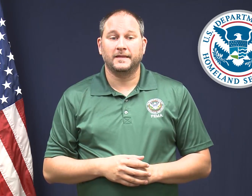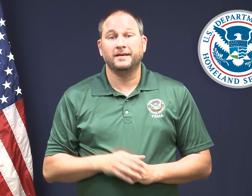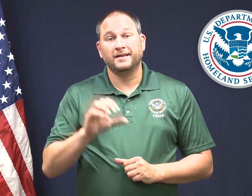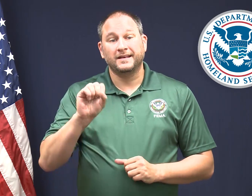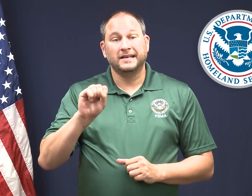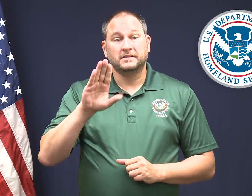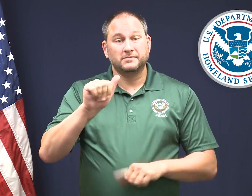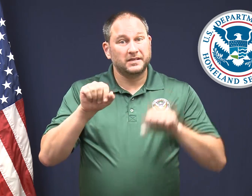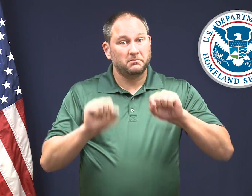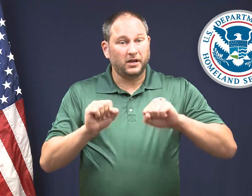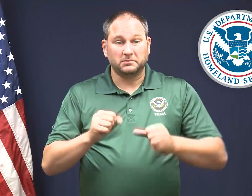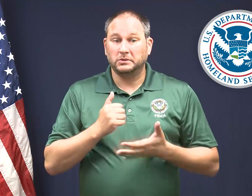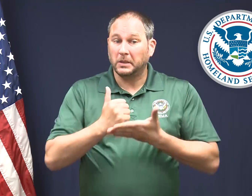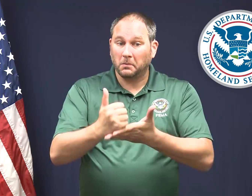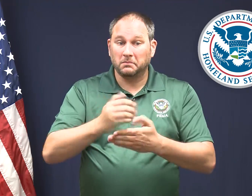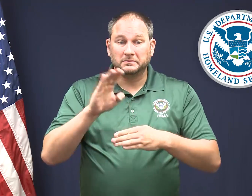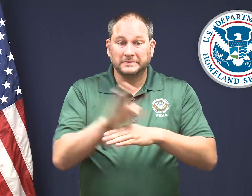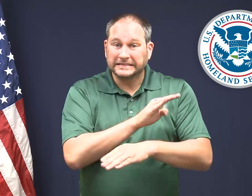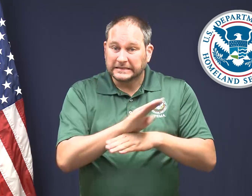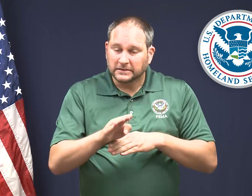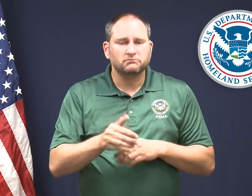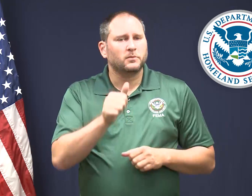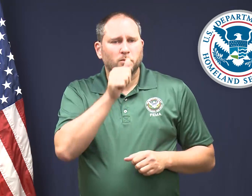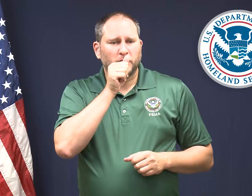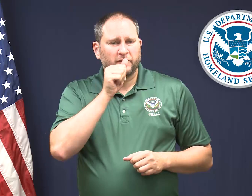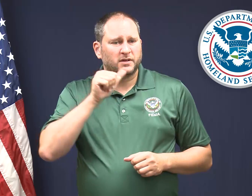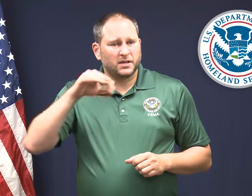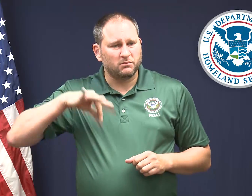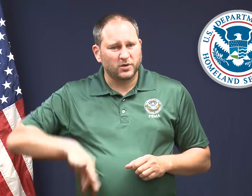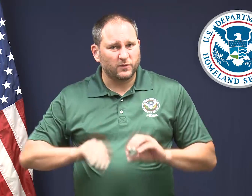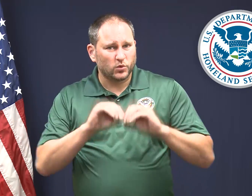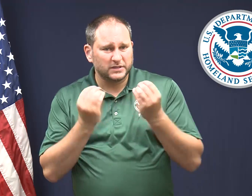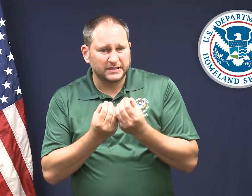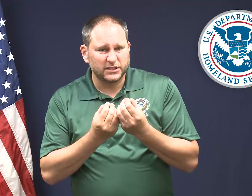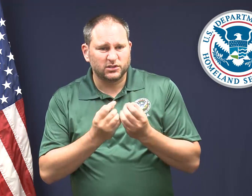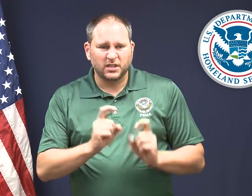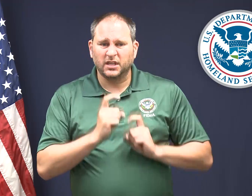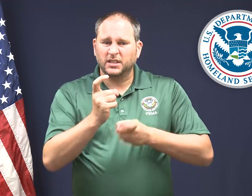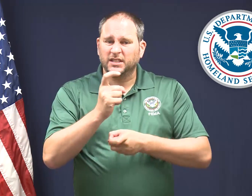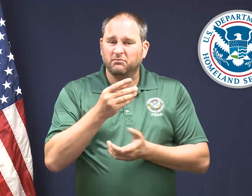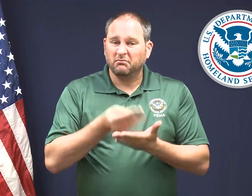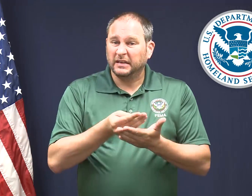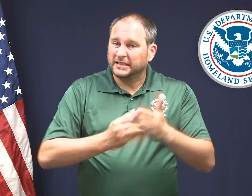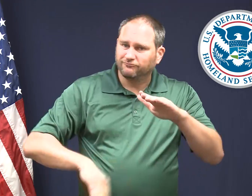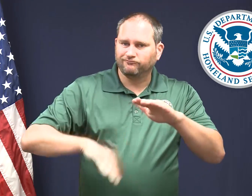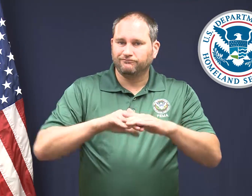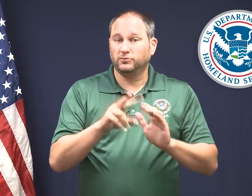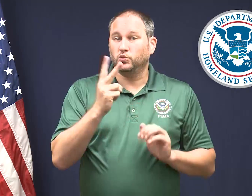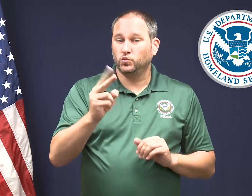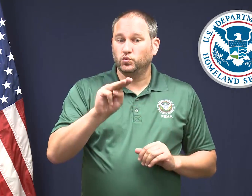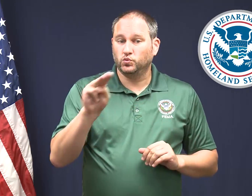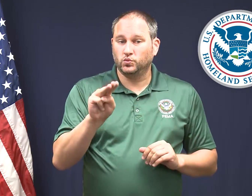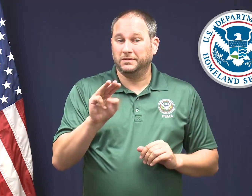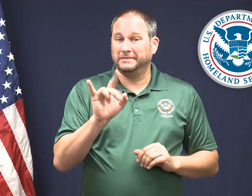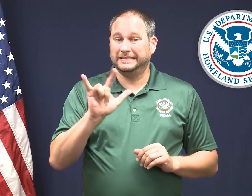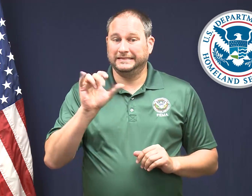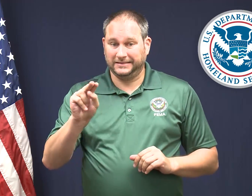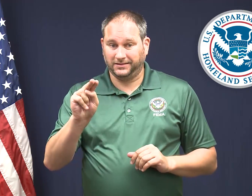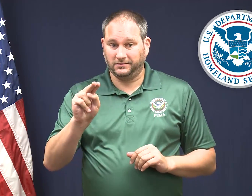SBA can help businesses and private nonprofit organizations with up to $2 million